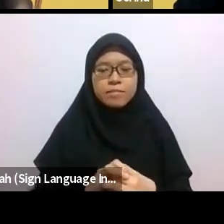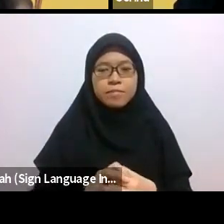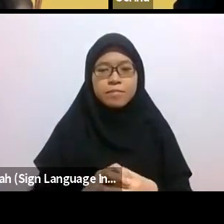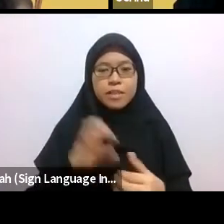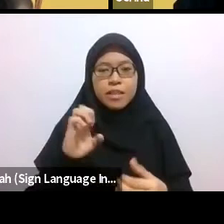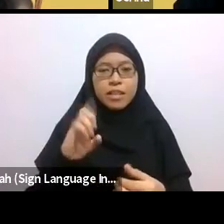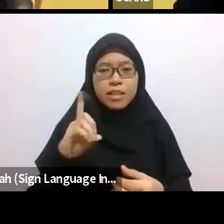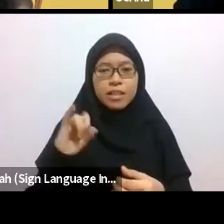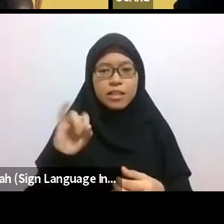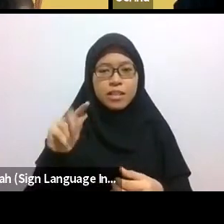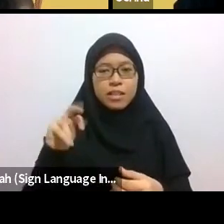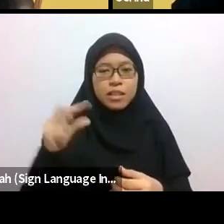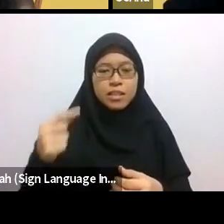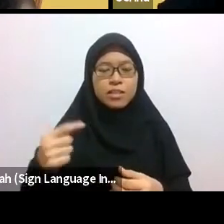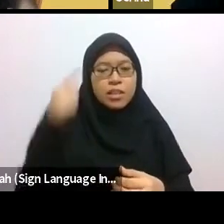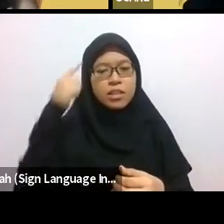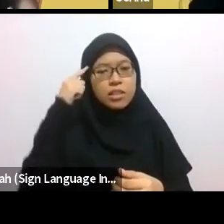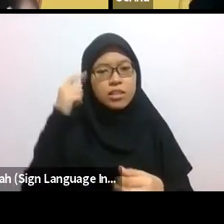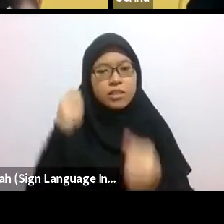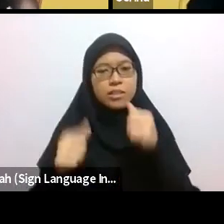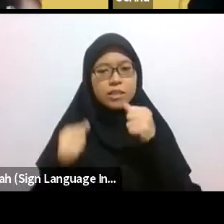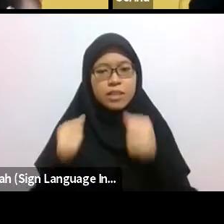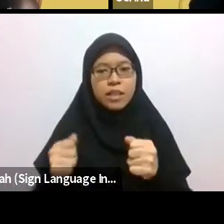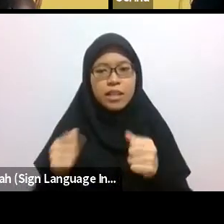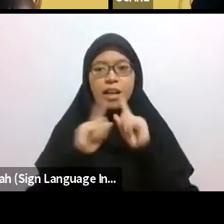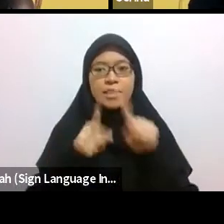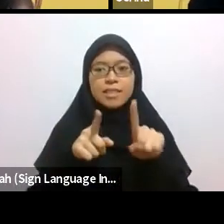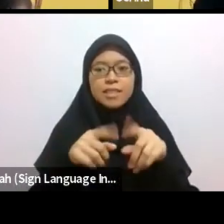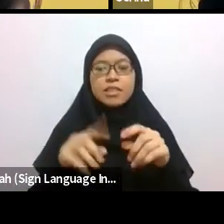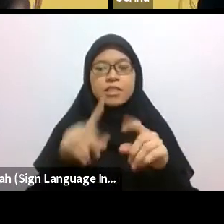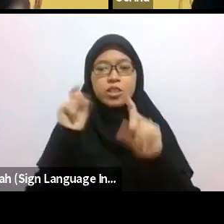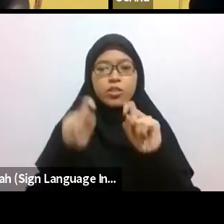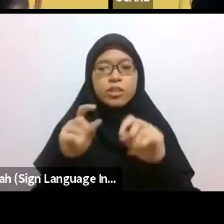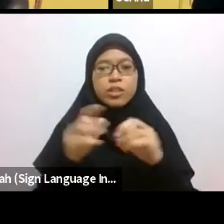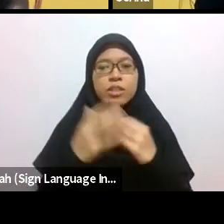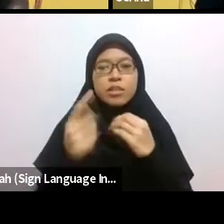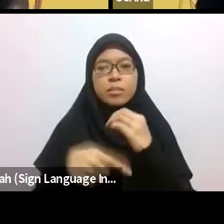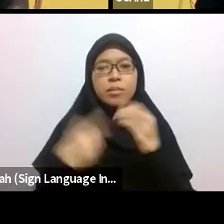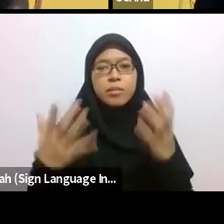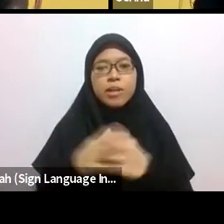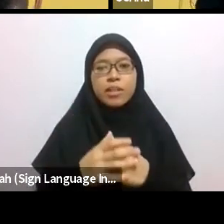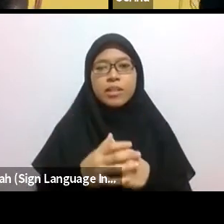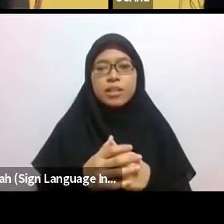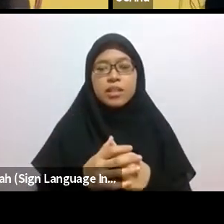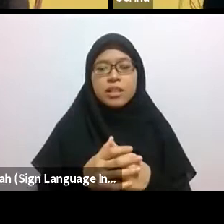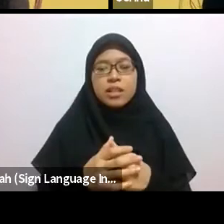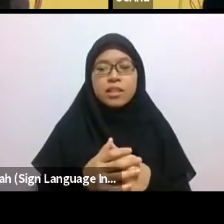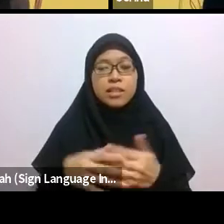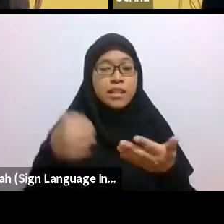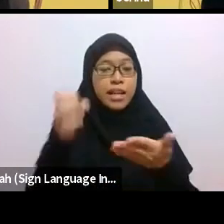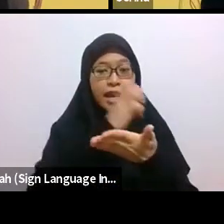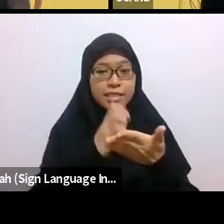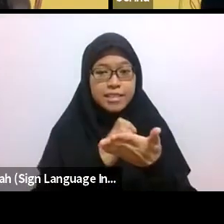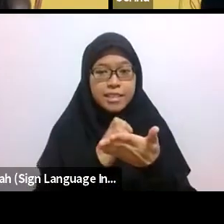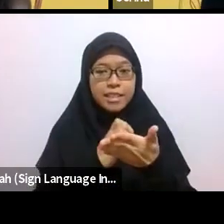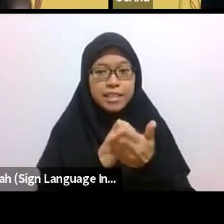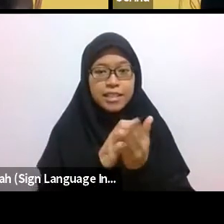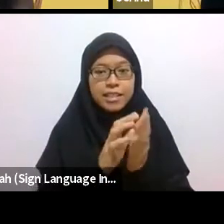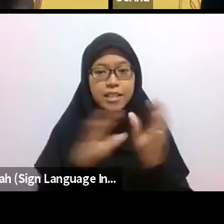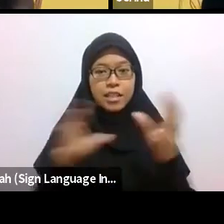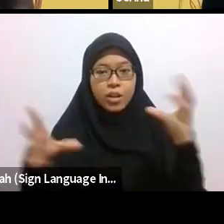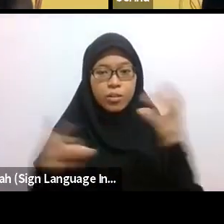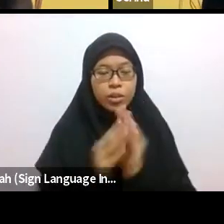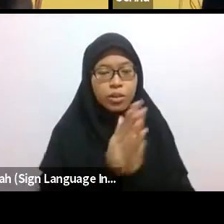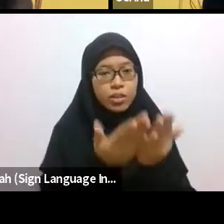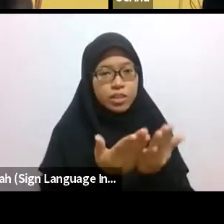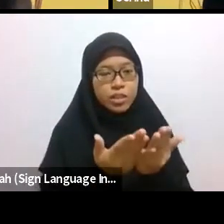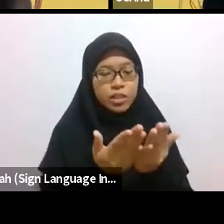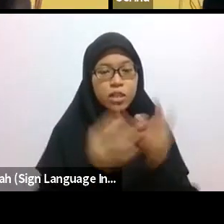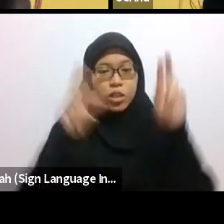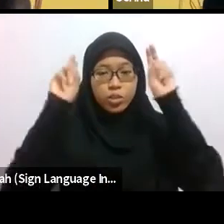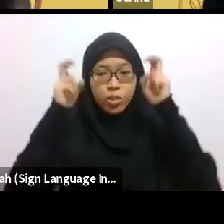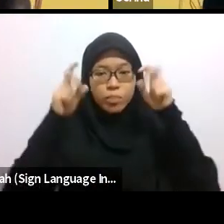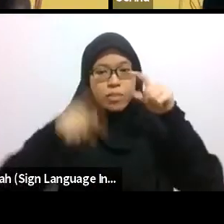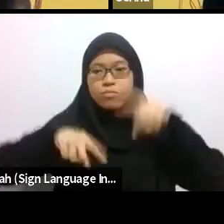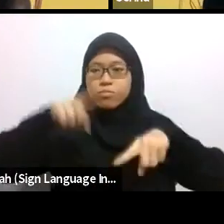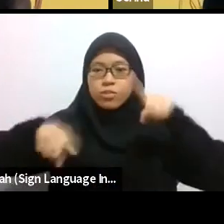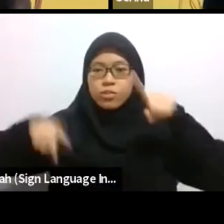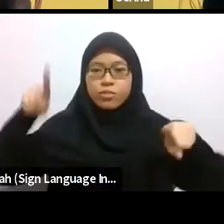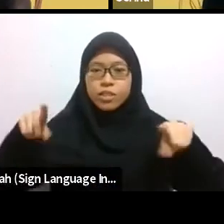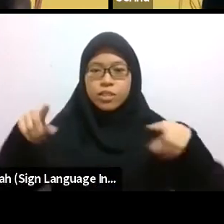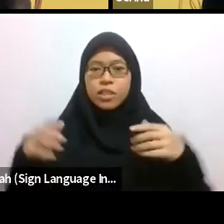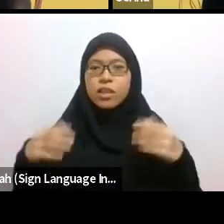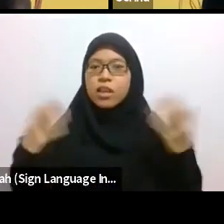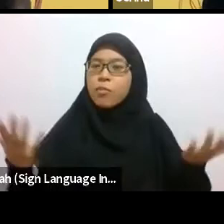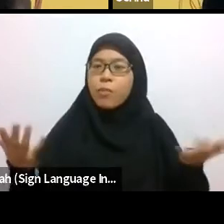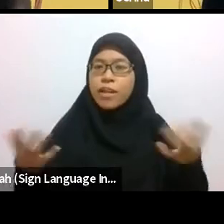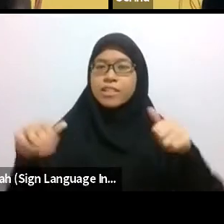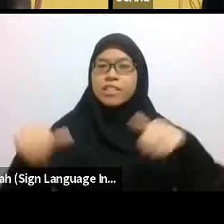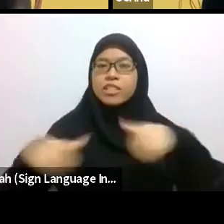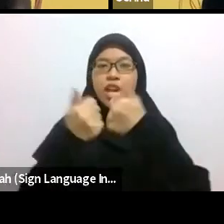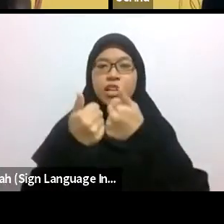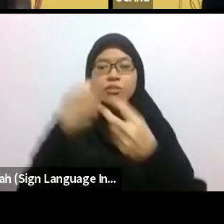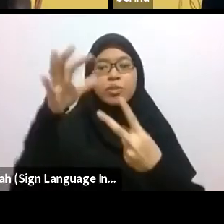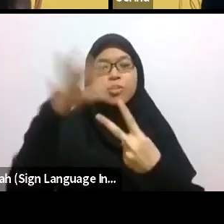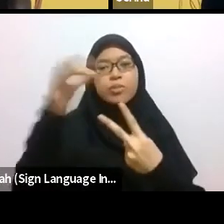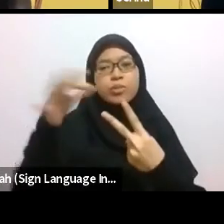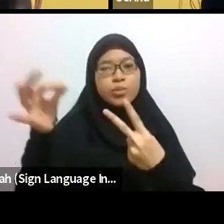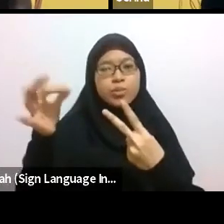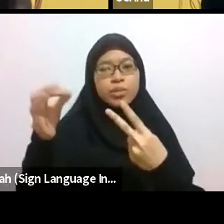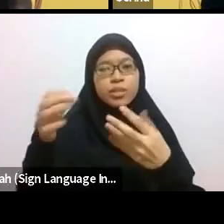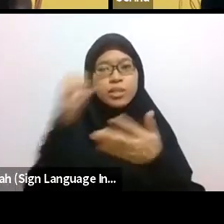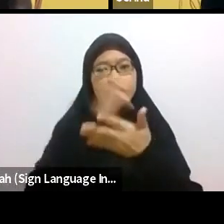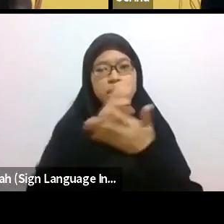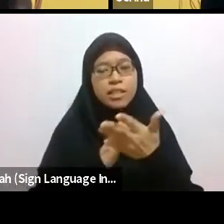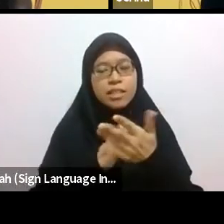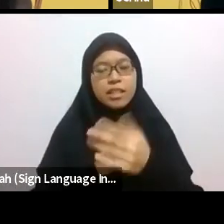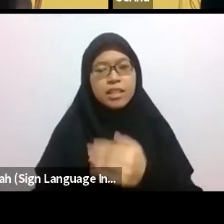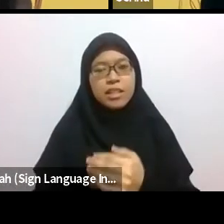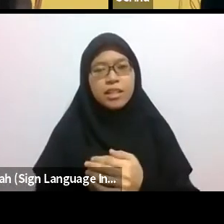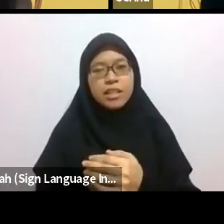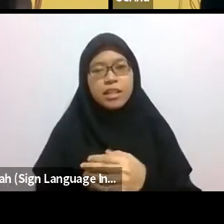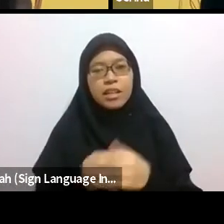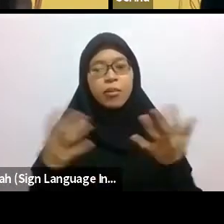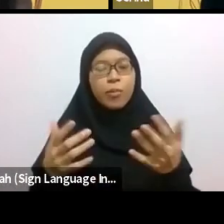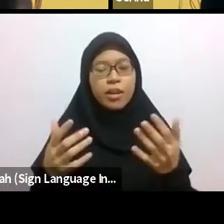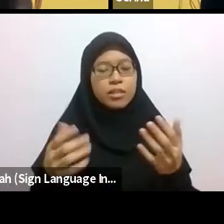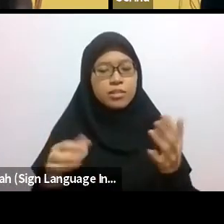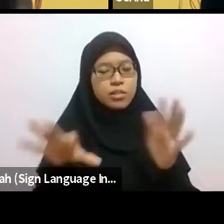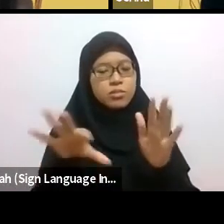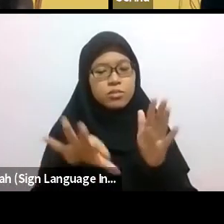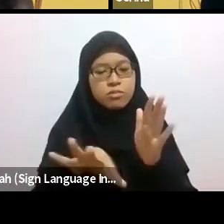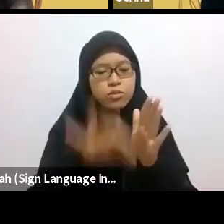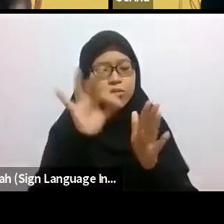The question is about how the topics of the essays are very varied, and what were some of the challenges in choosing essays, having to decide what counts as ecofeminism or what doesn’t?